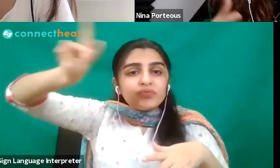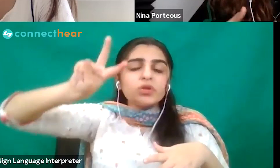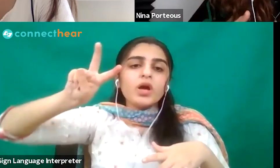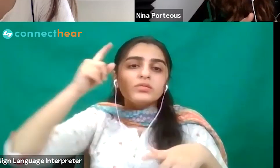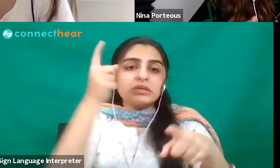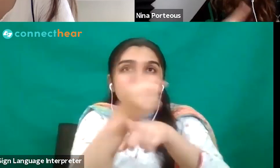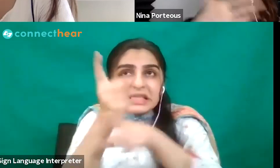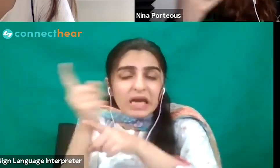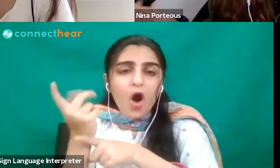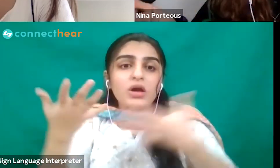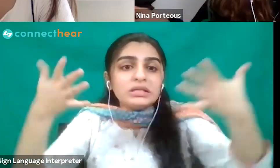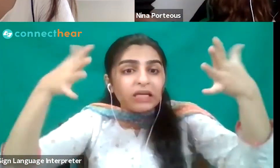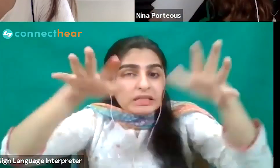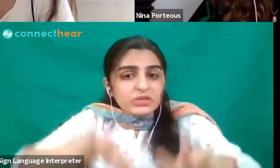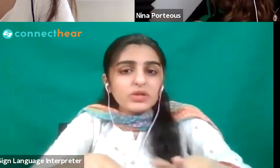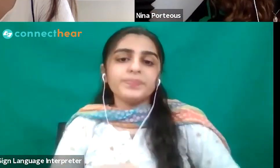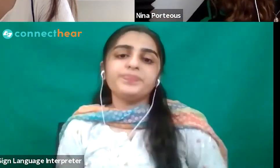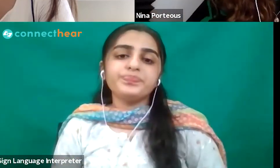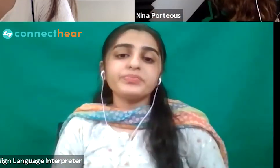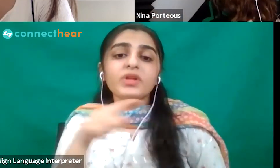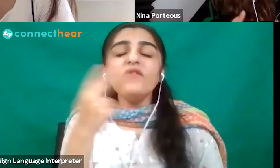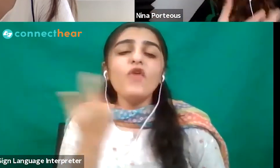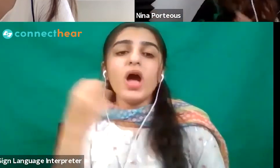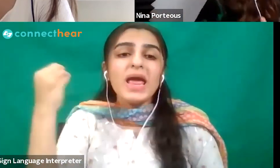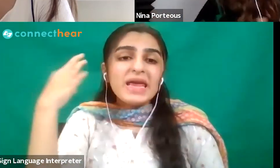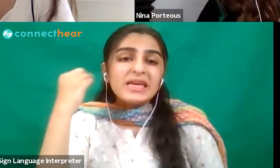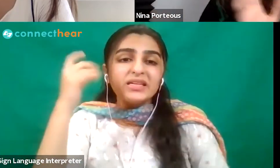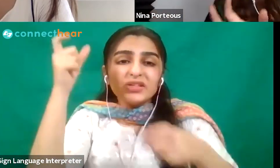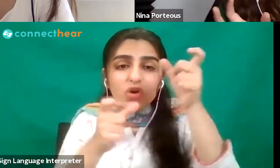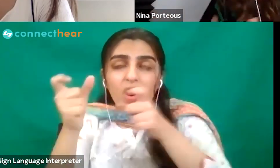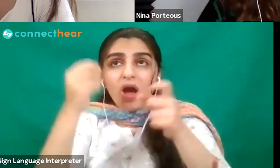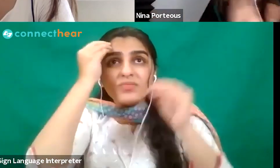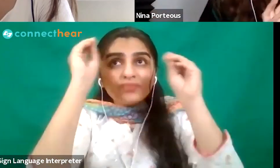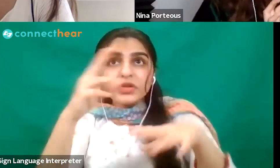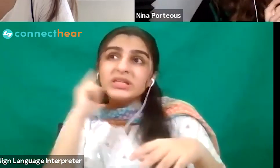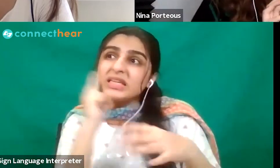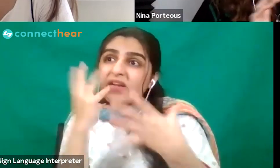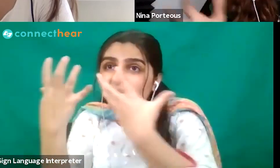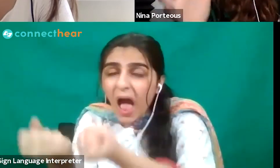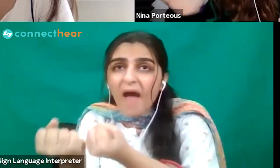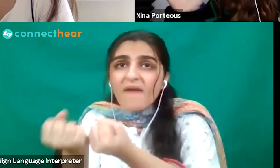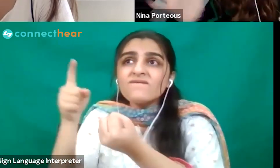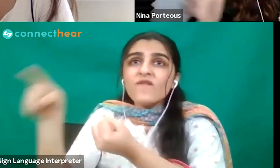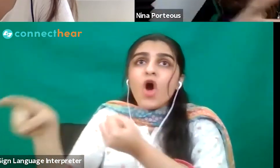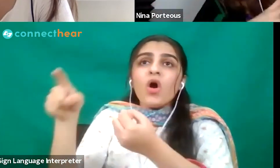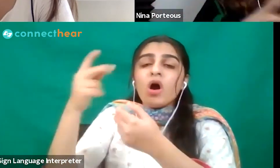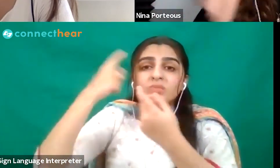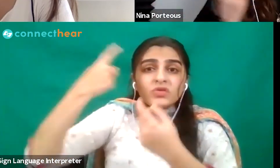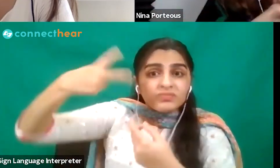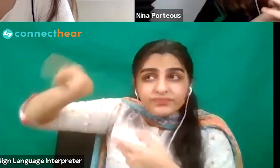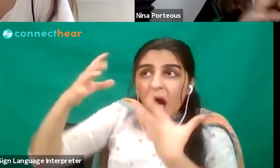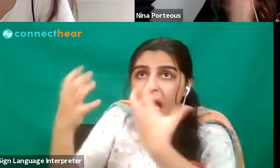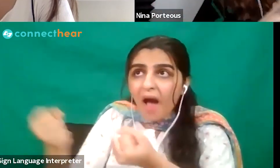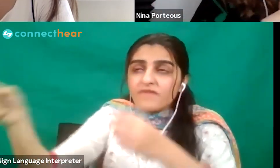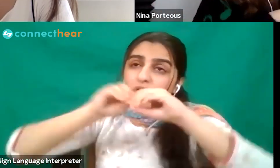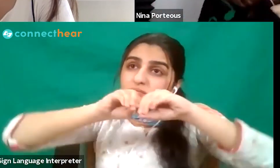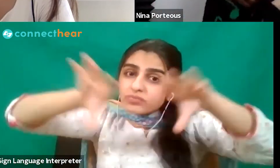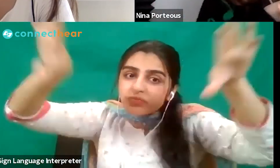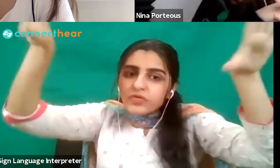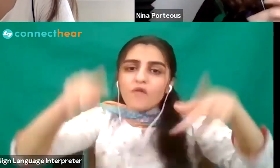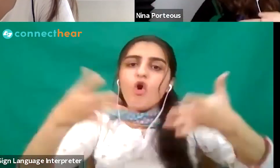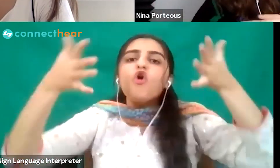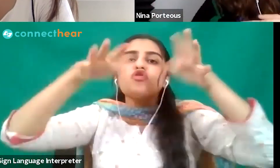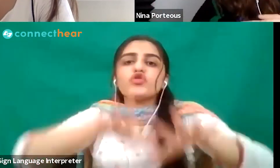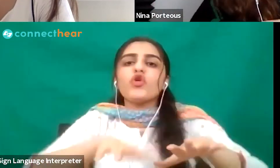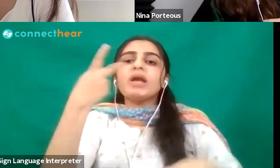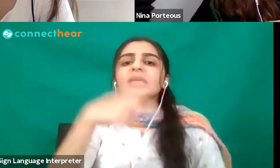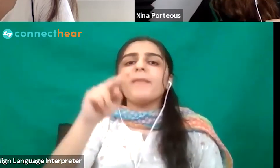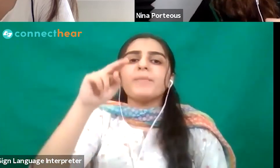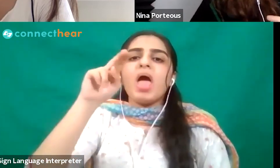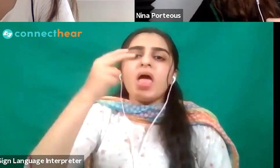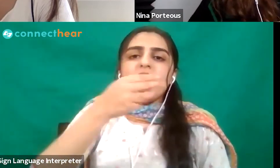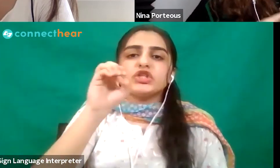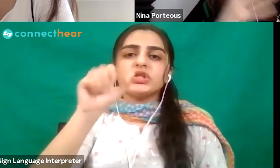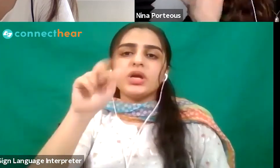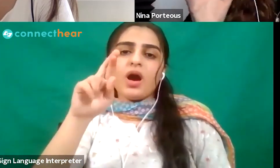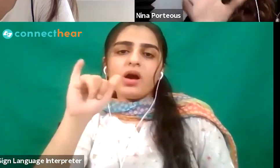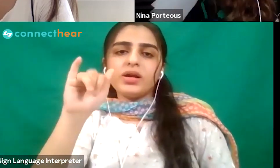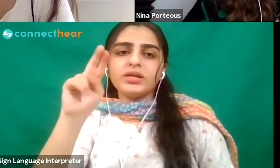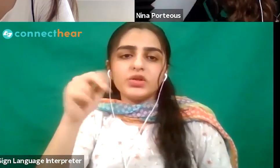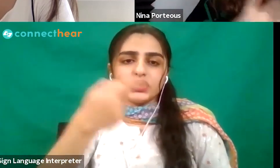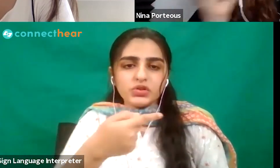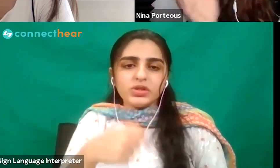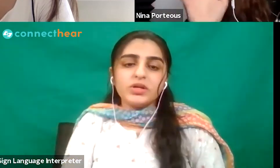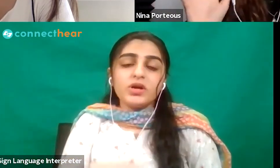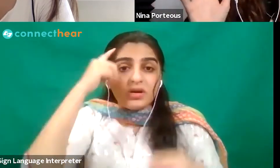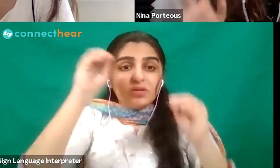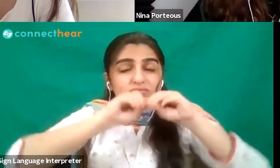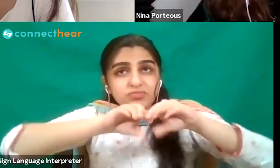And then I just felt like I was really struggling so I I needed to get a content implant surgery, so that's why I've got implant and one in now. But how are you managing that the hearing aids it, they seem to work for you so far.